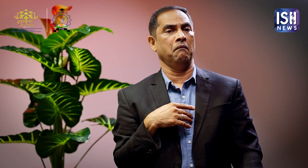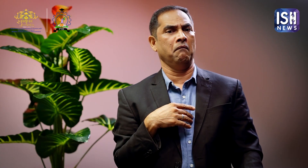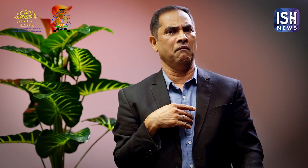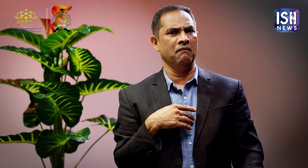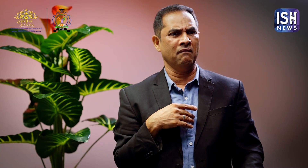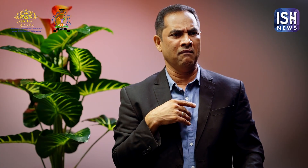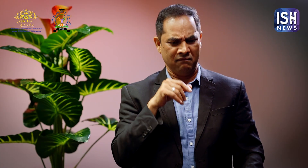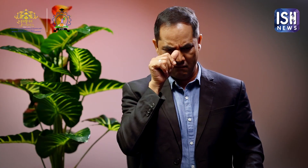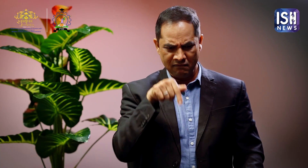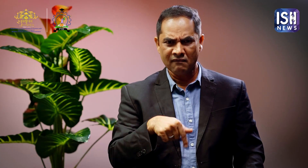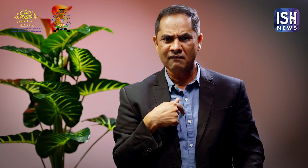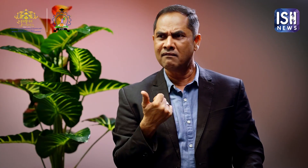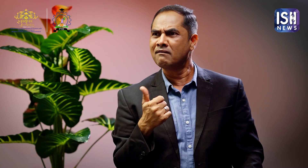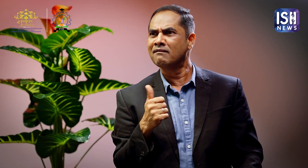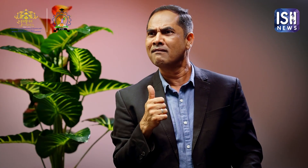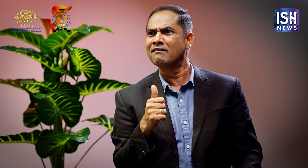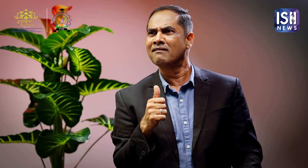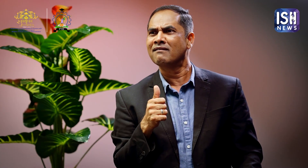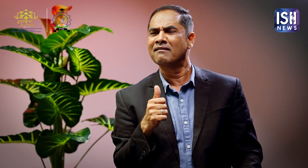She asked, 'But what about India?'